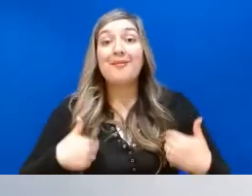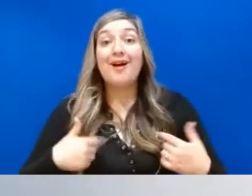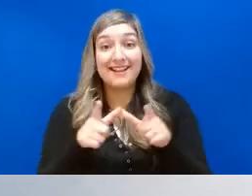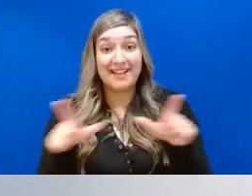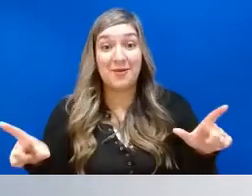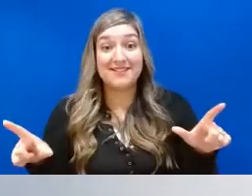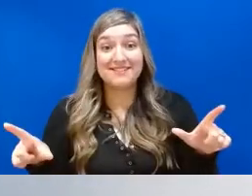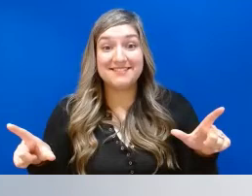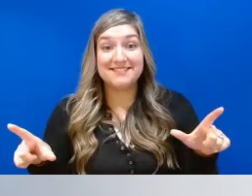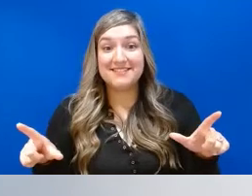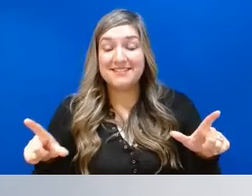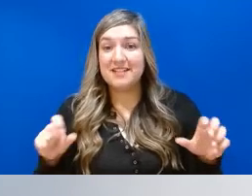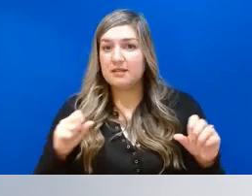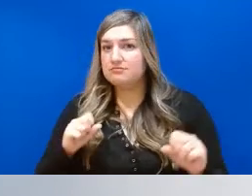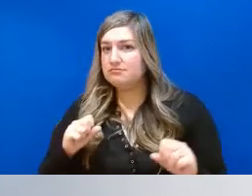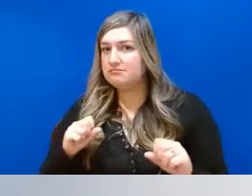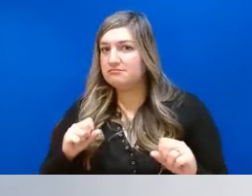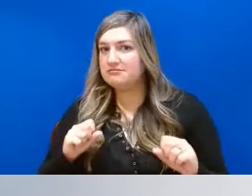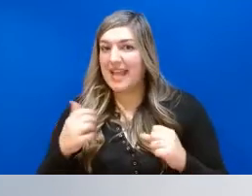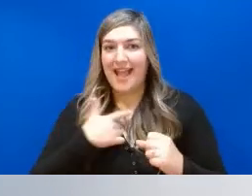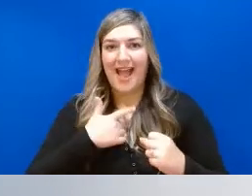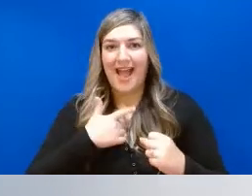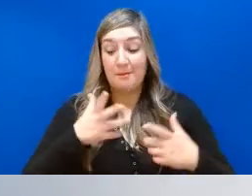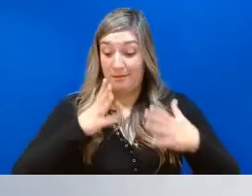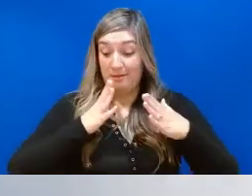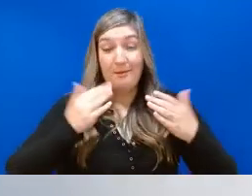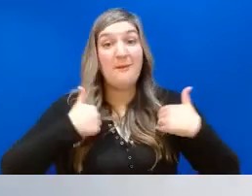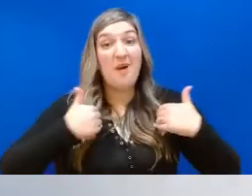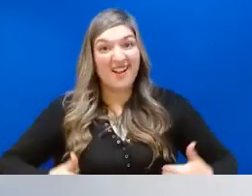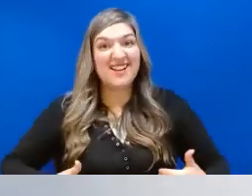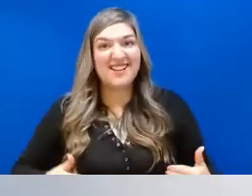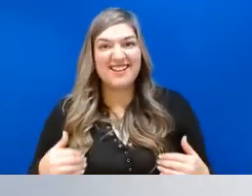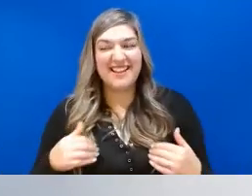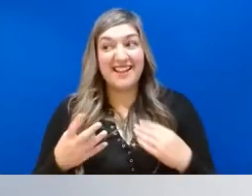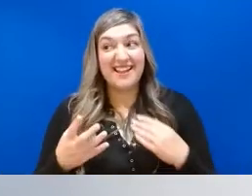and the messages that you may be kind of giving off to other people.